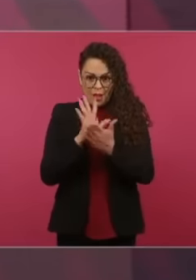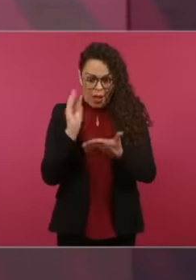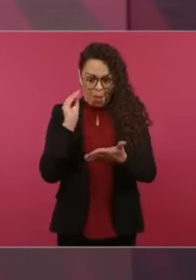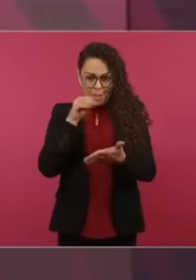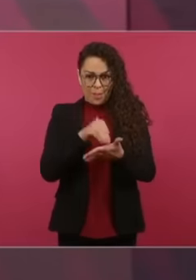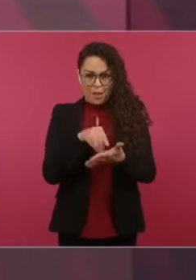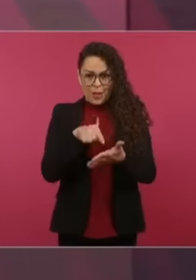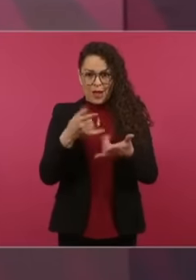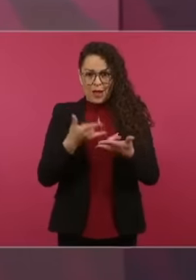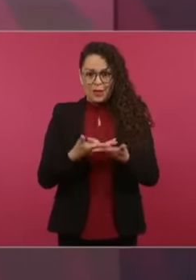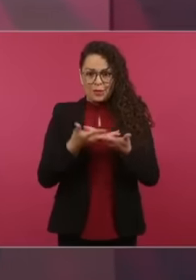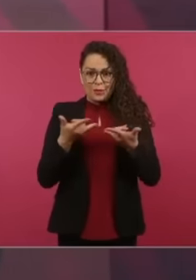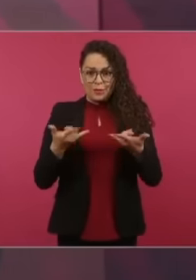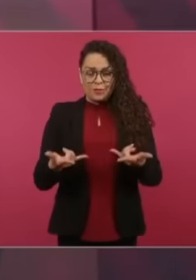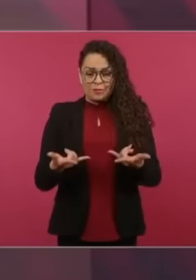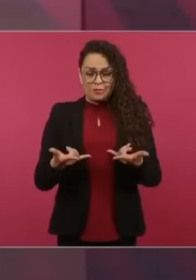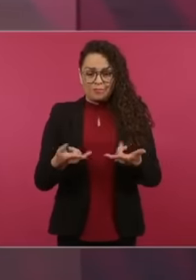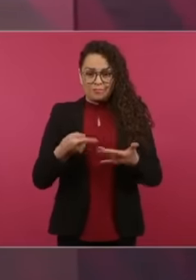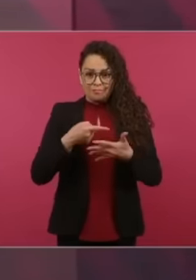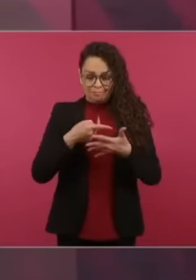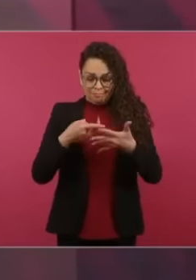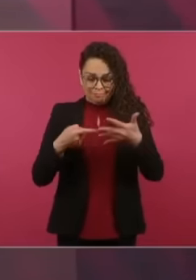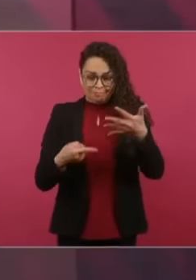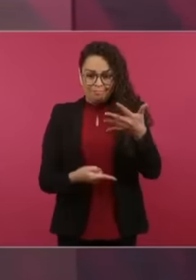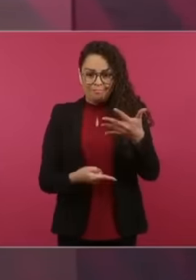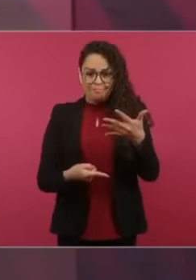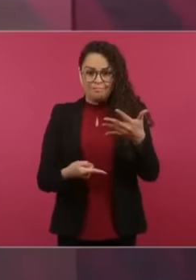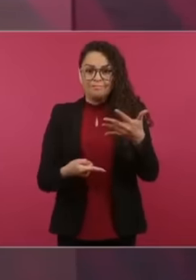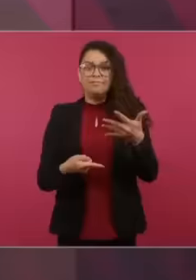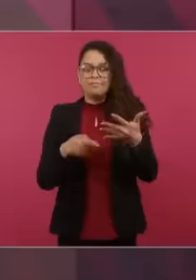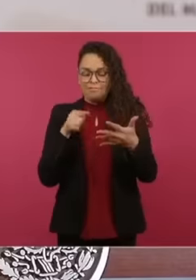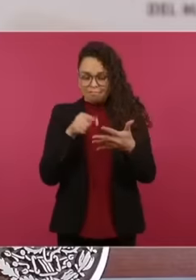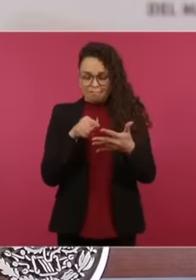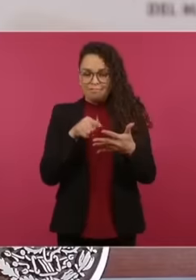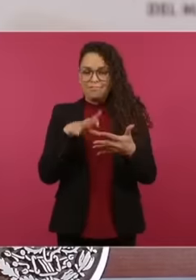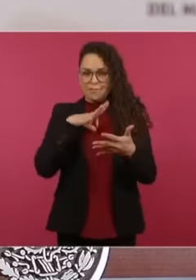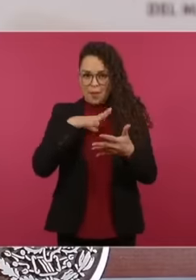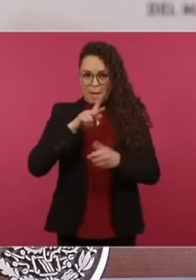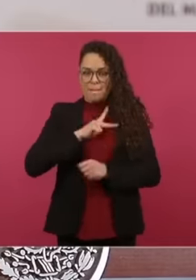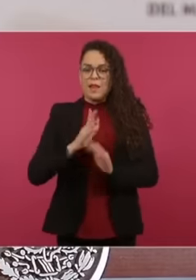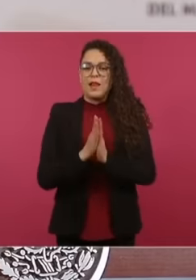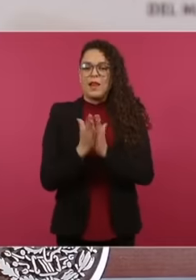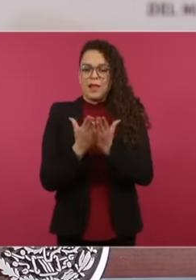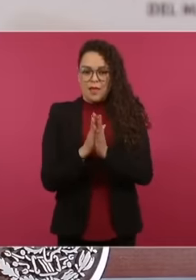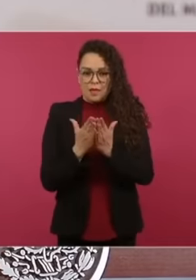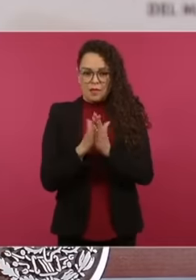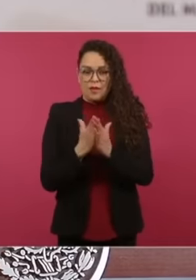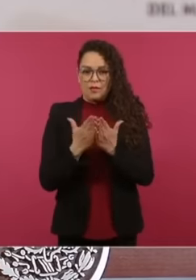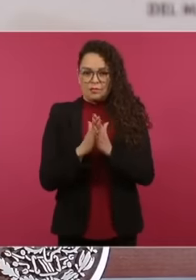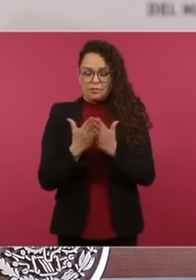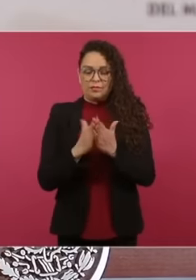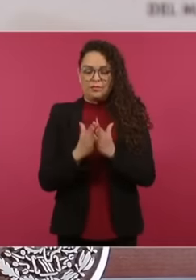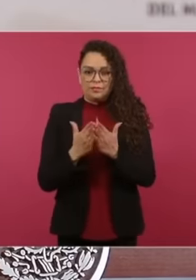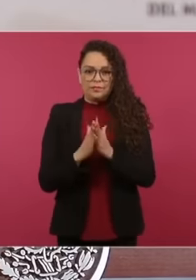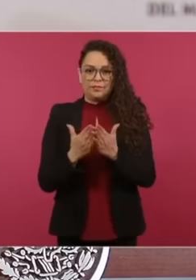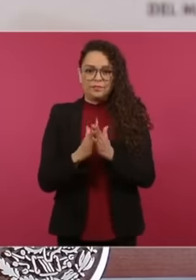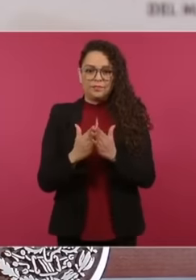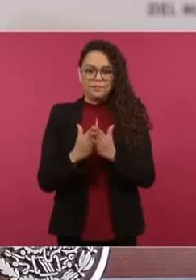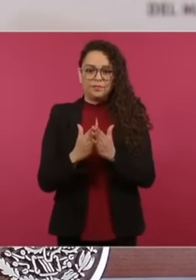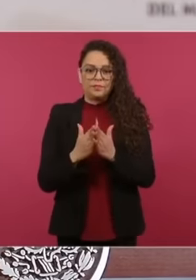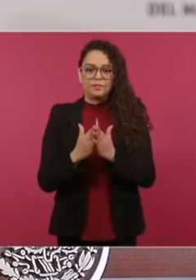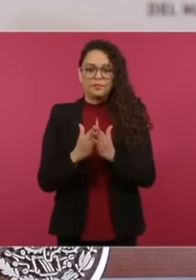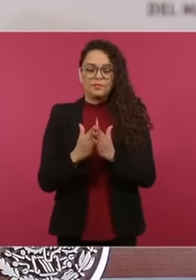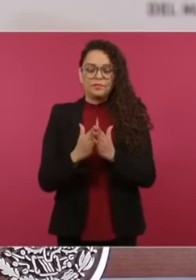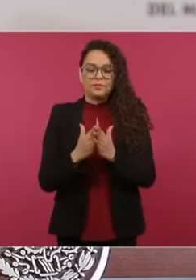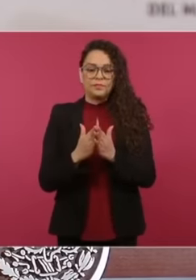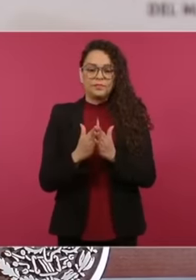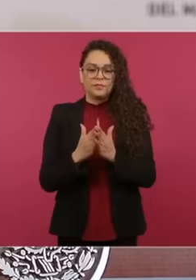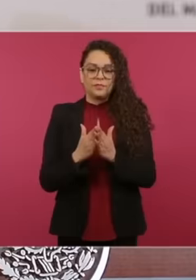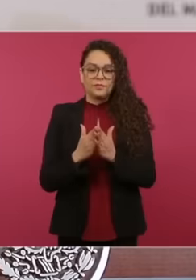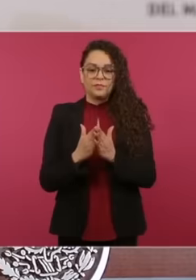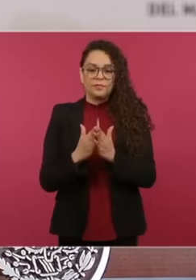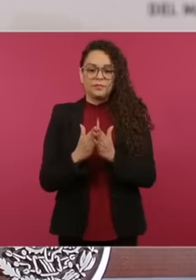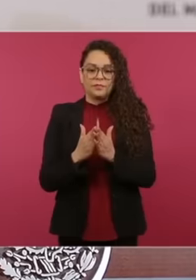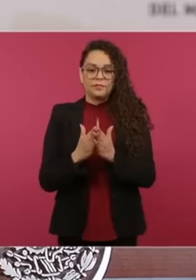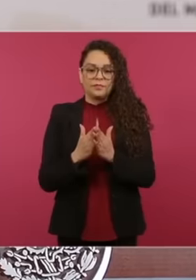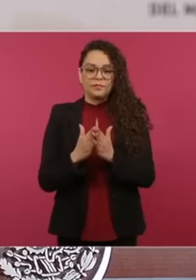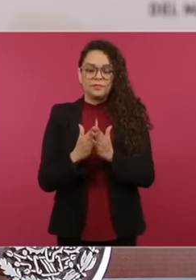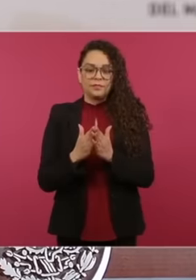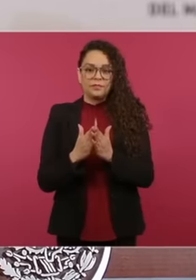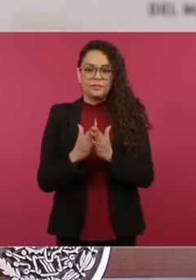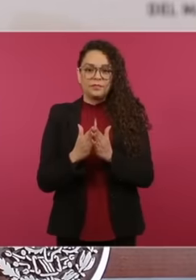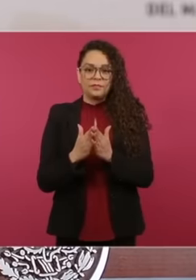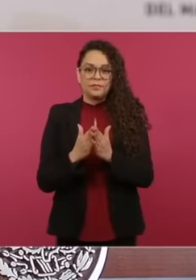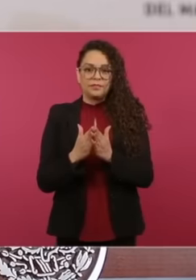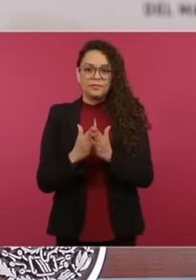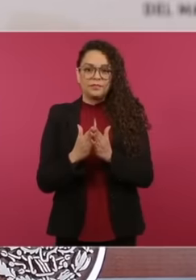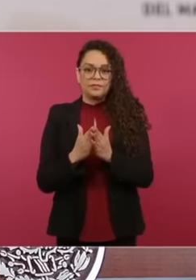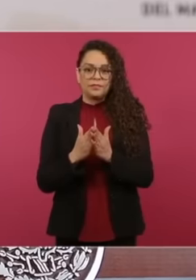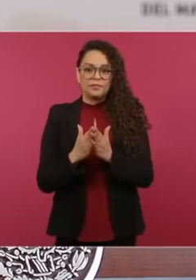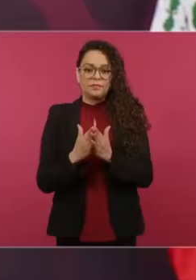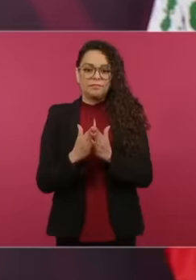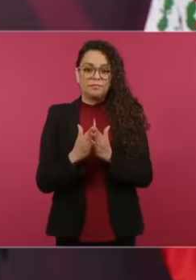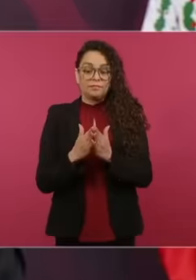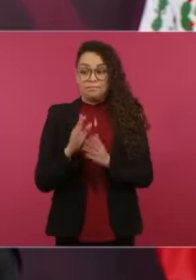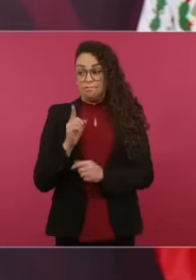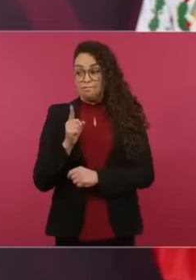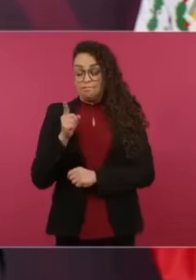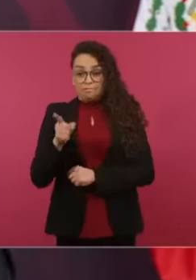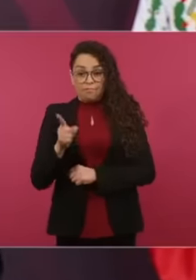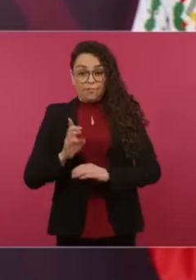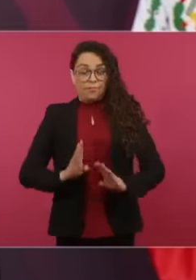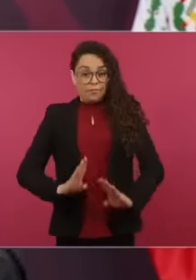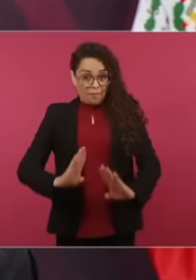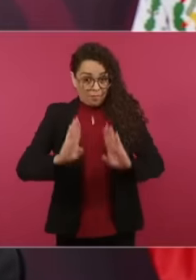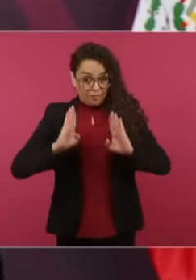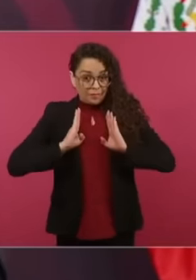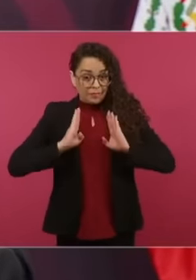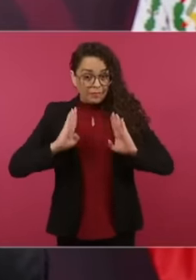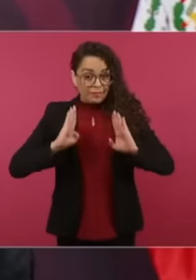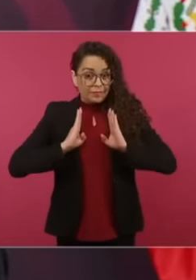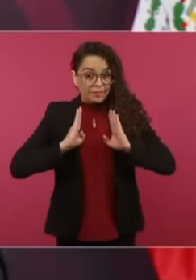I have the statement saying that, unlike the army, which refused to